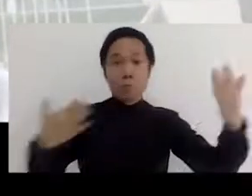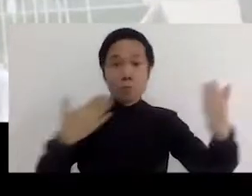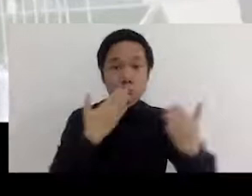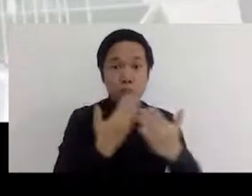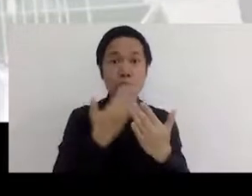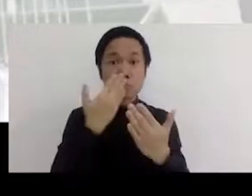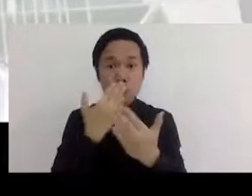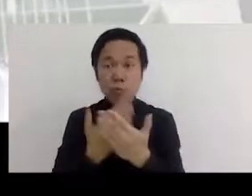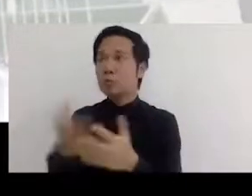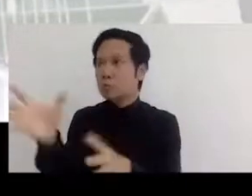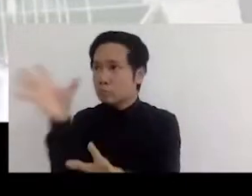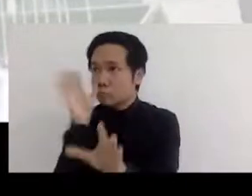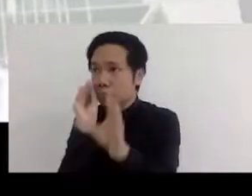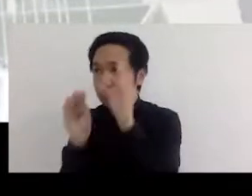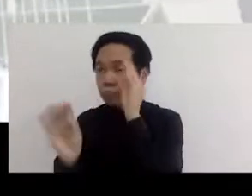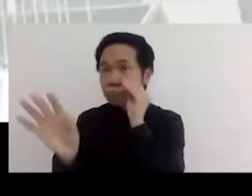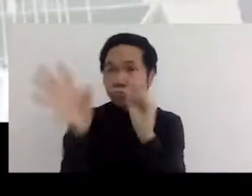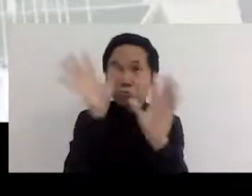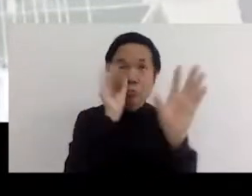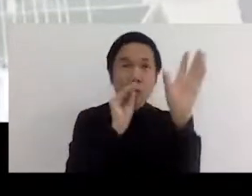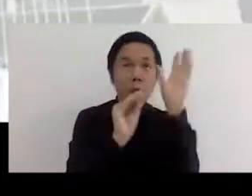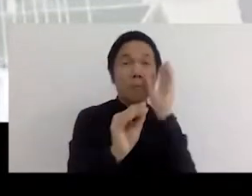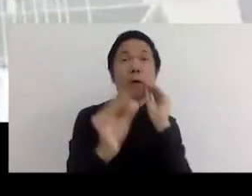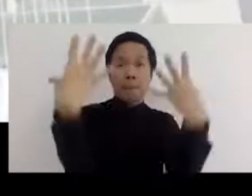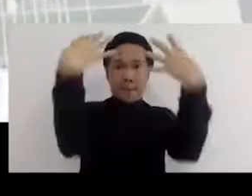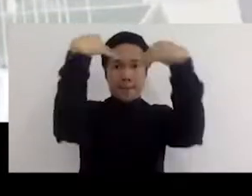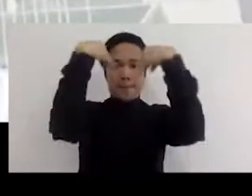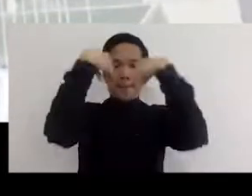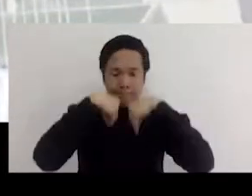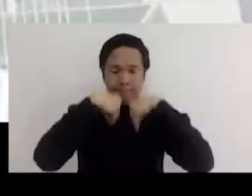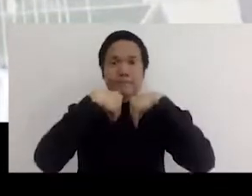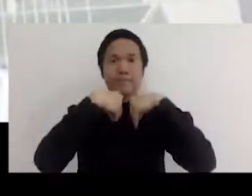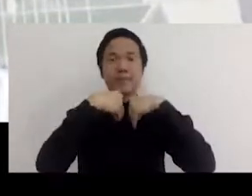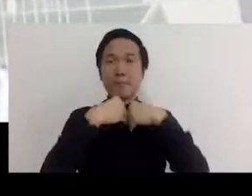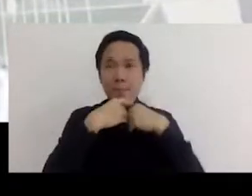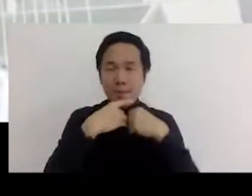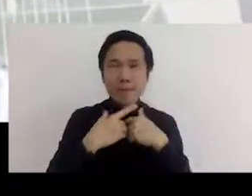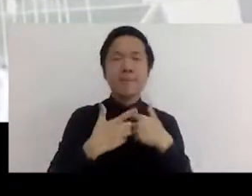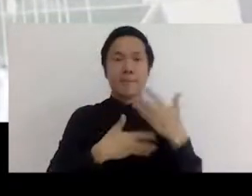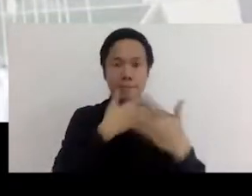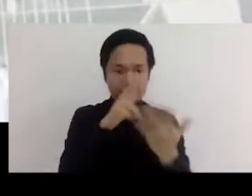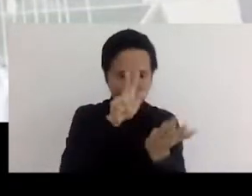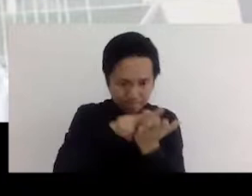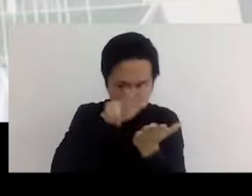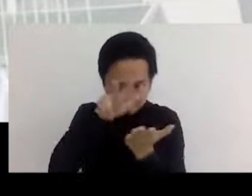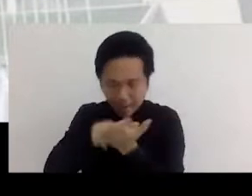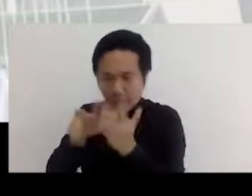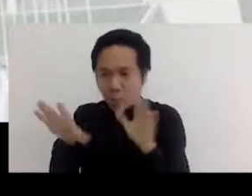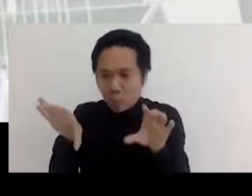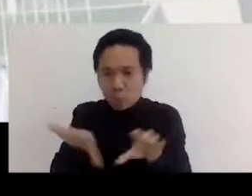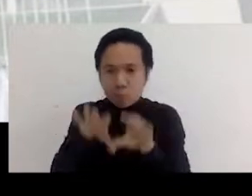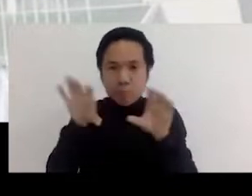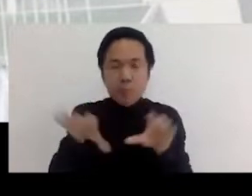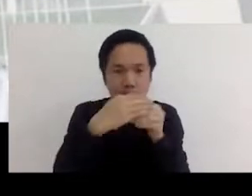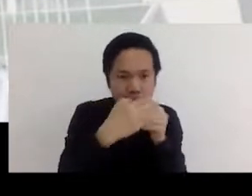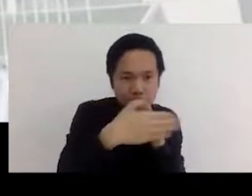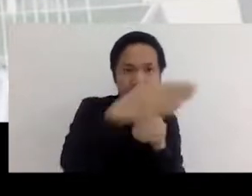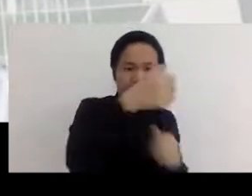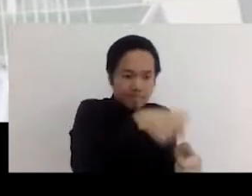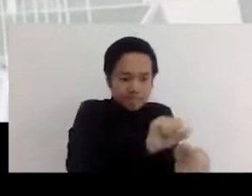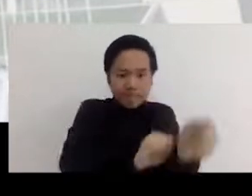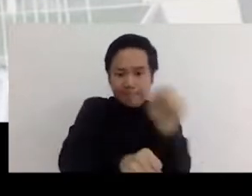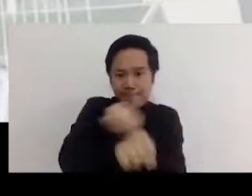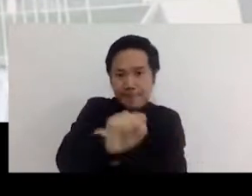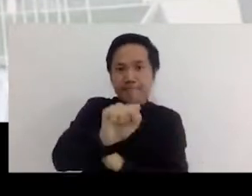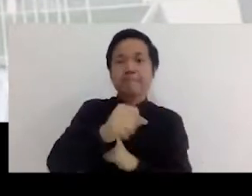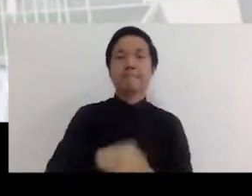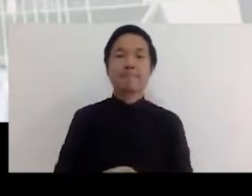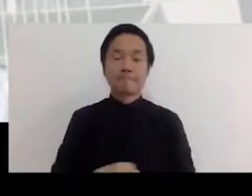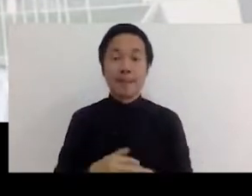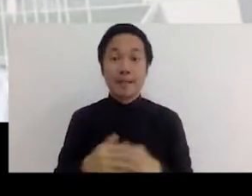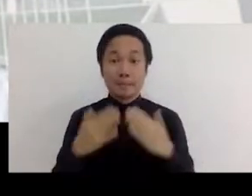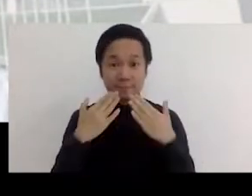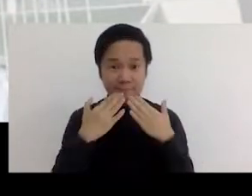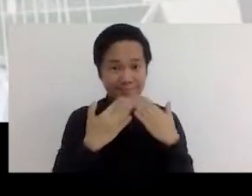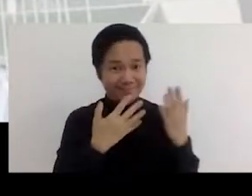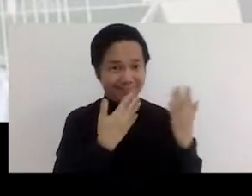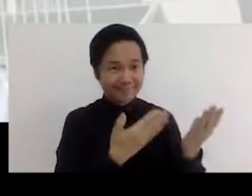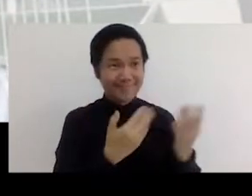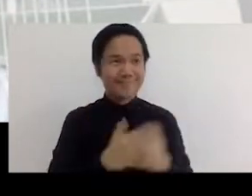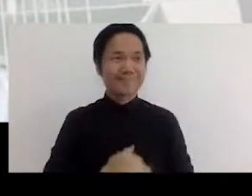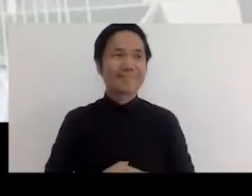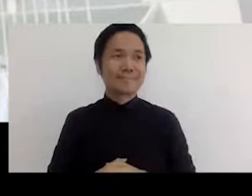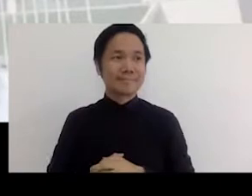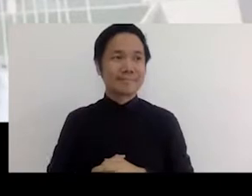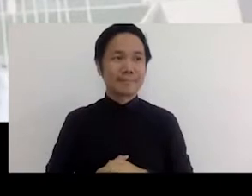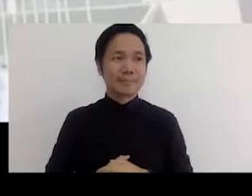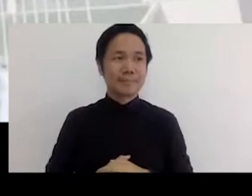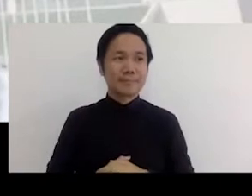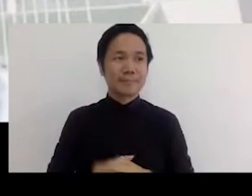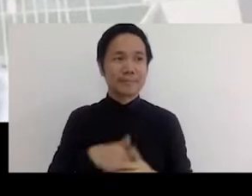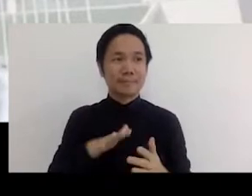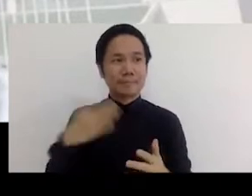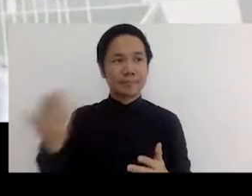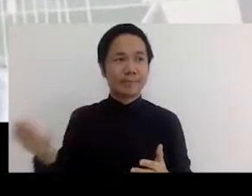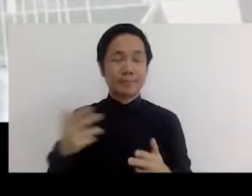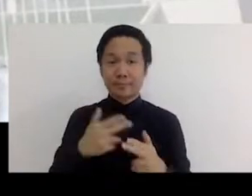Our next speaker Ms. Angeline Chand, who is the Team Leader of the Programmes for the Pacific Disability Forum in Fiji.